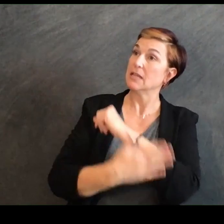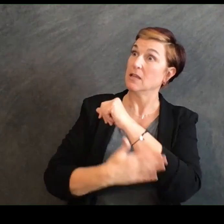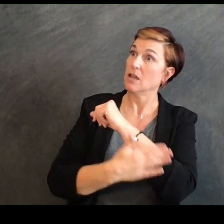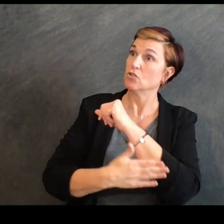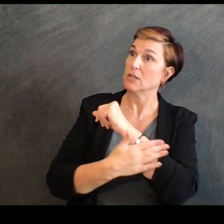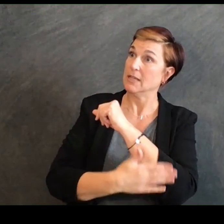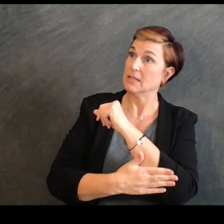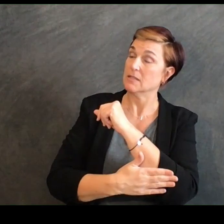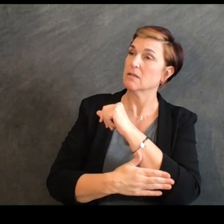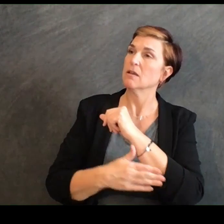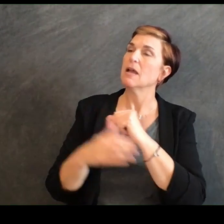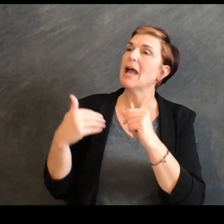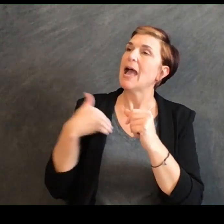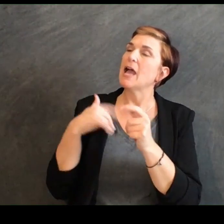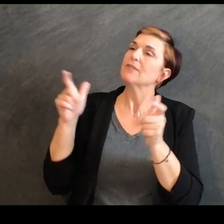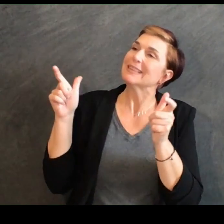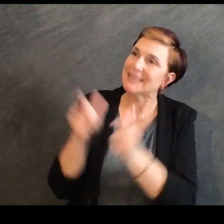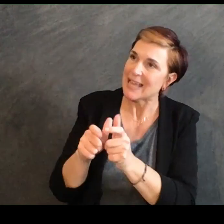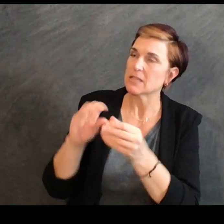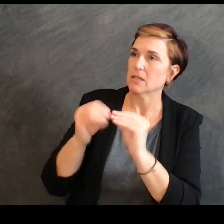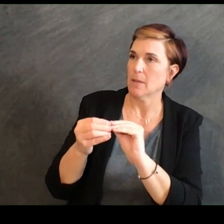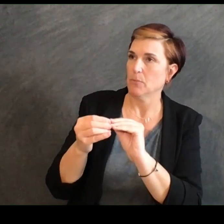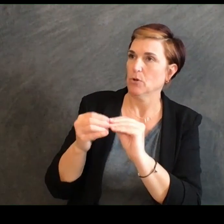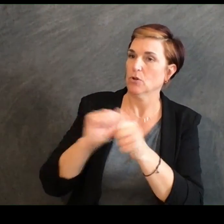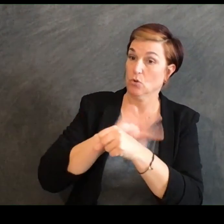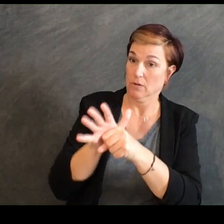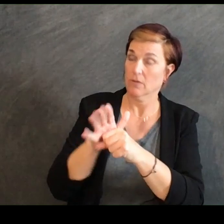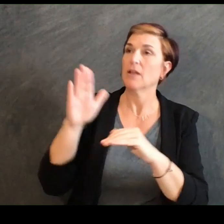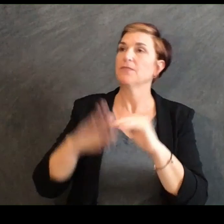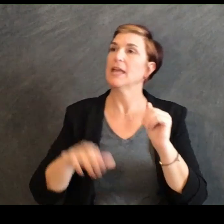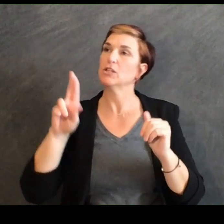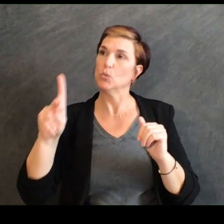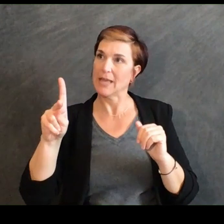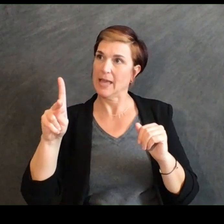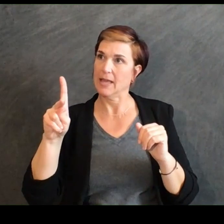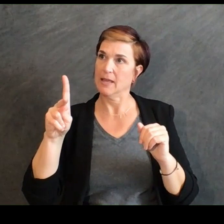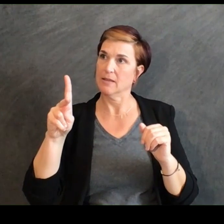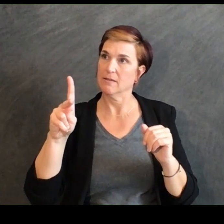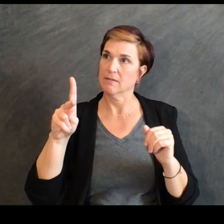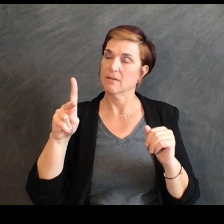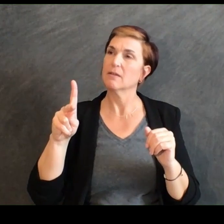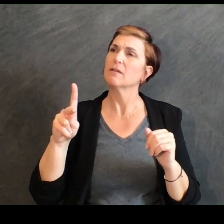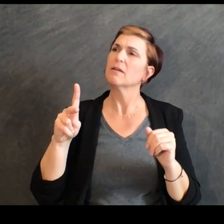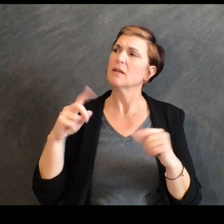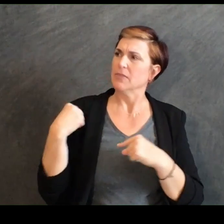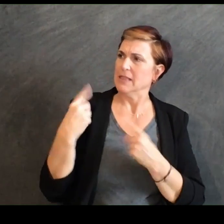coronavirus cases than the UK and just in the past 24 hours the UK has added